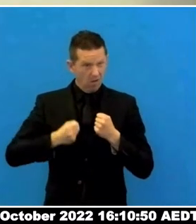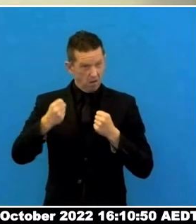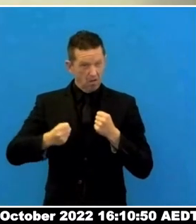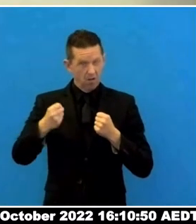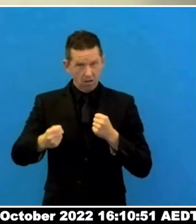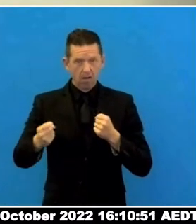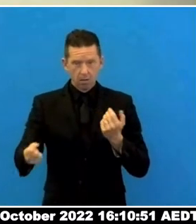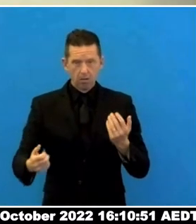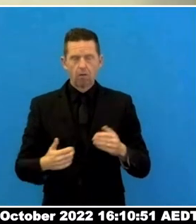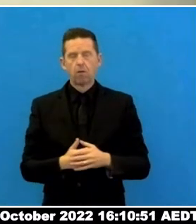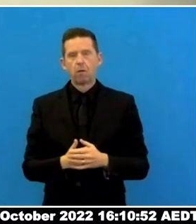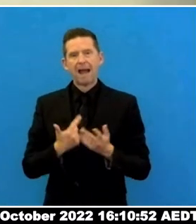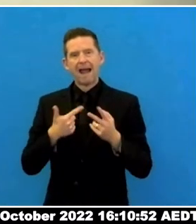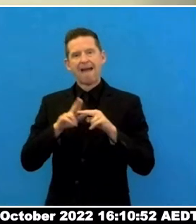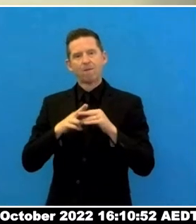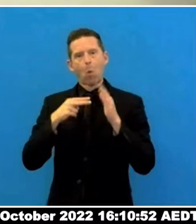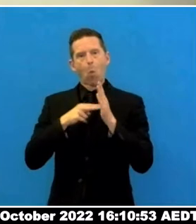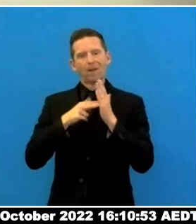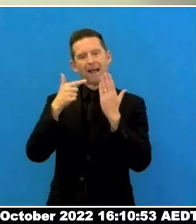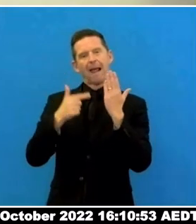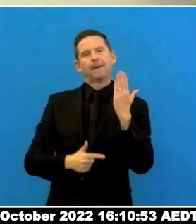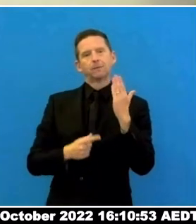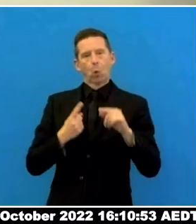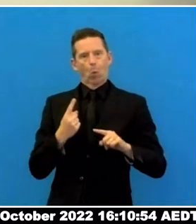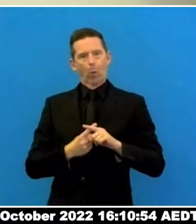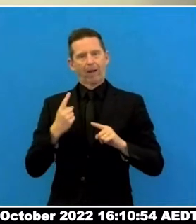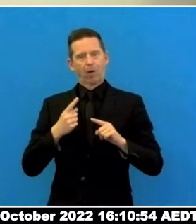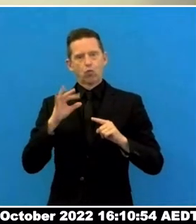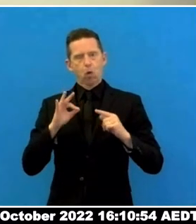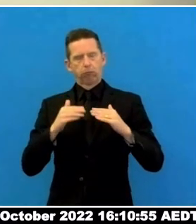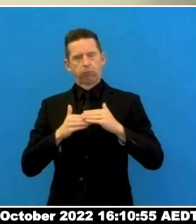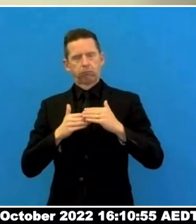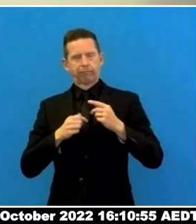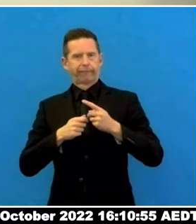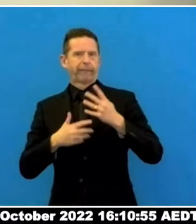if there is a short waiting list, then that way, once what happens with the CaLD community,